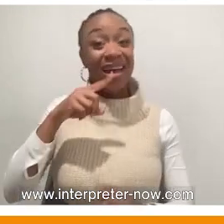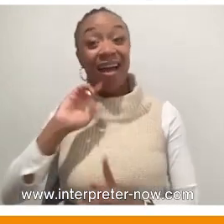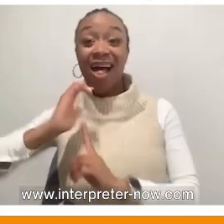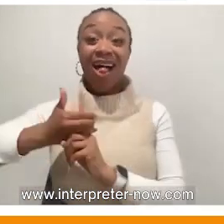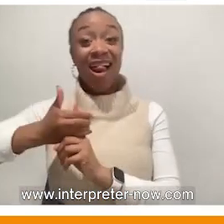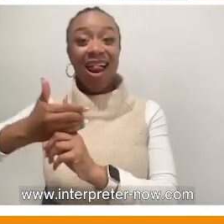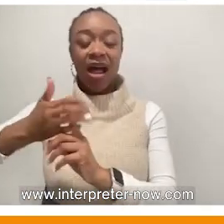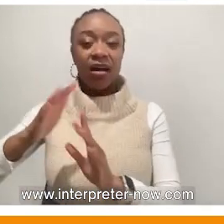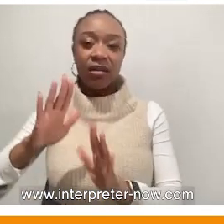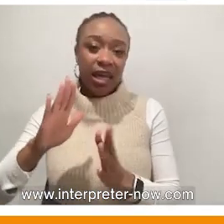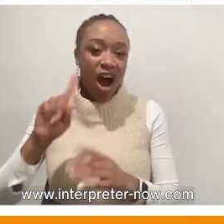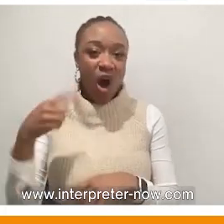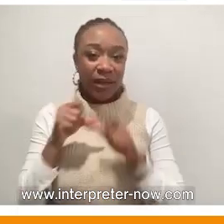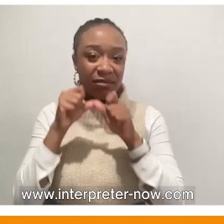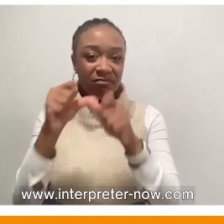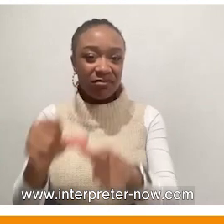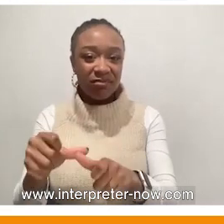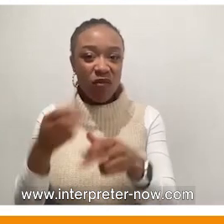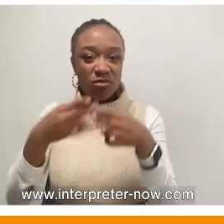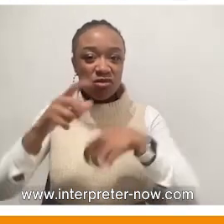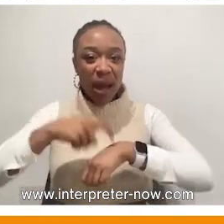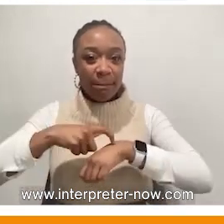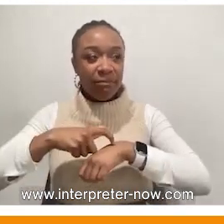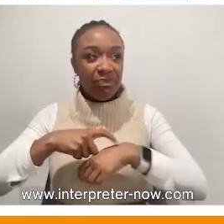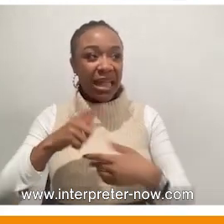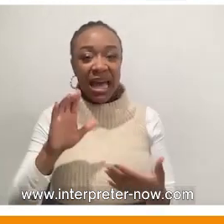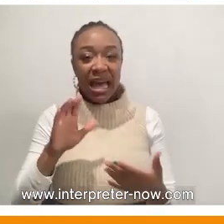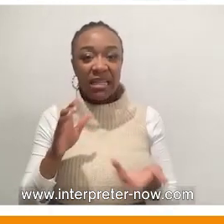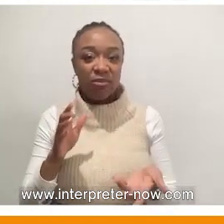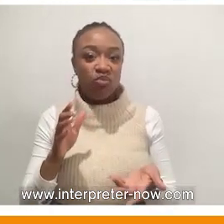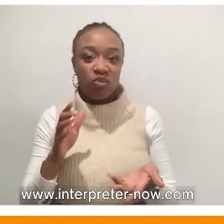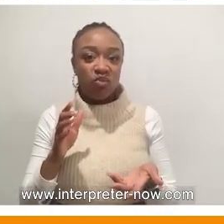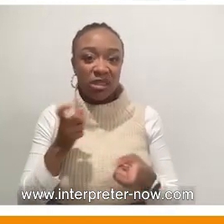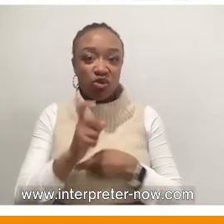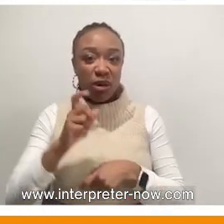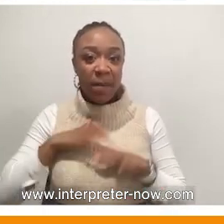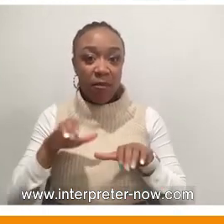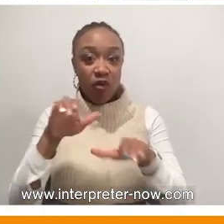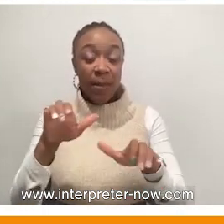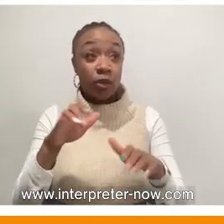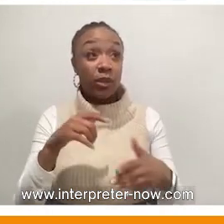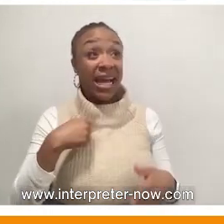But that faking it only lasts so long, and it was at the detriment of my performance.